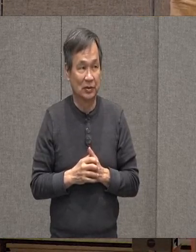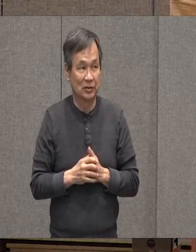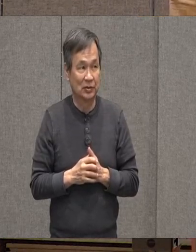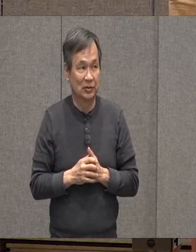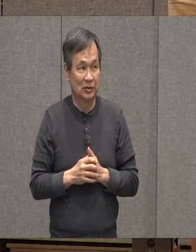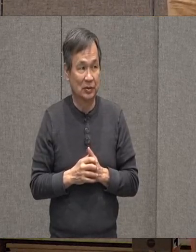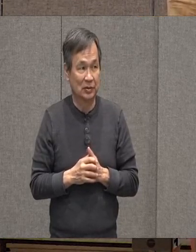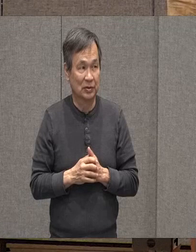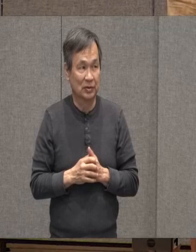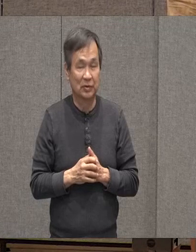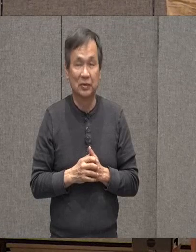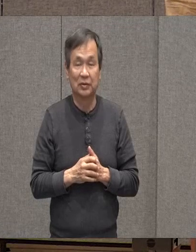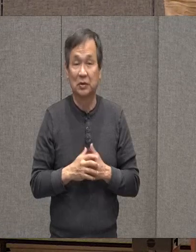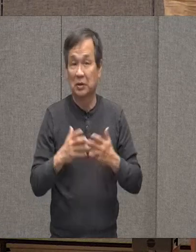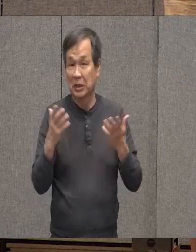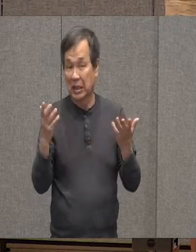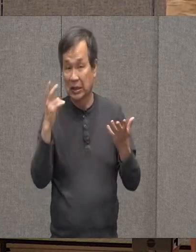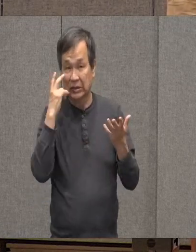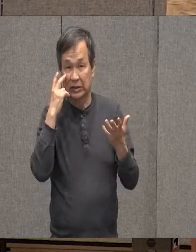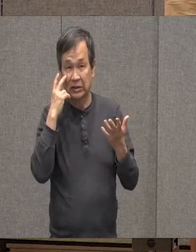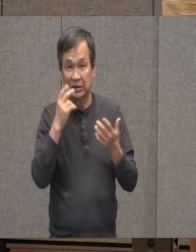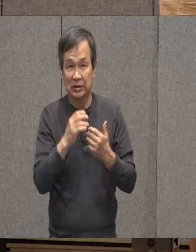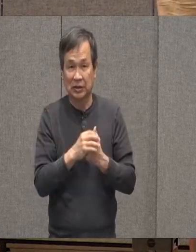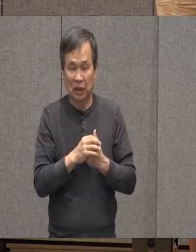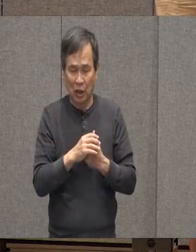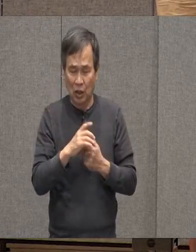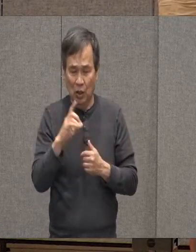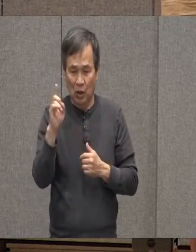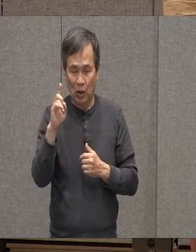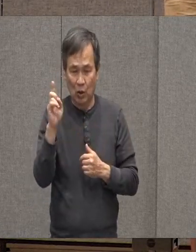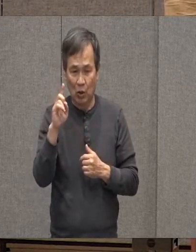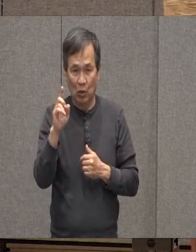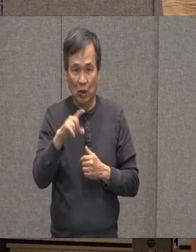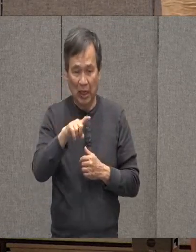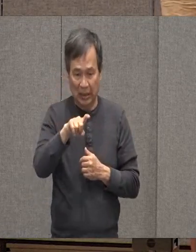So let's see, can you see the periods or the families in this number?